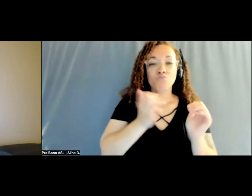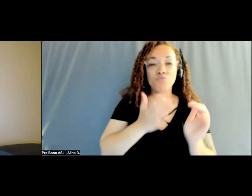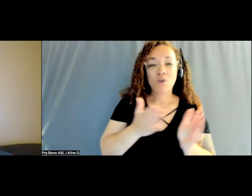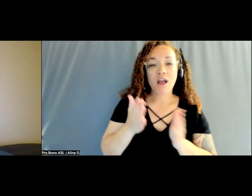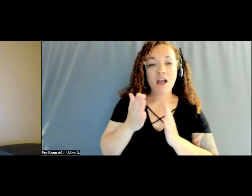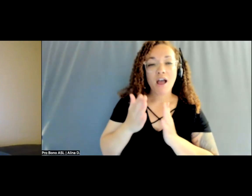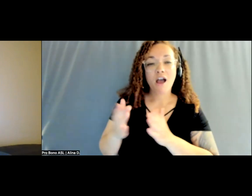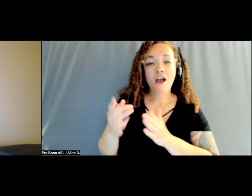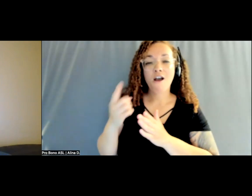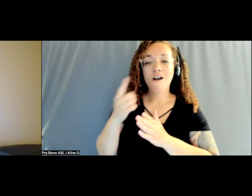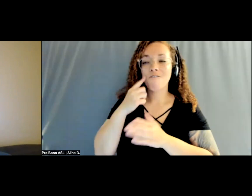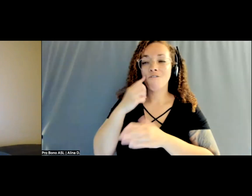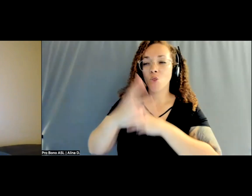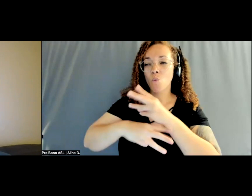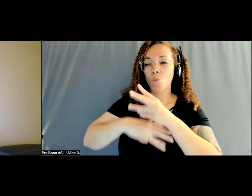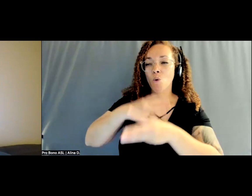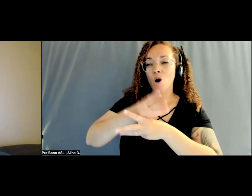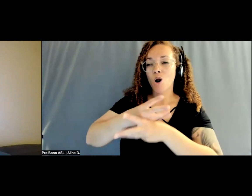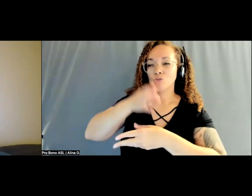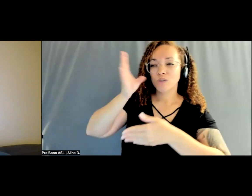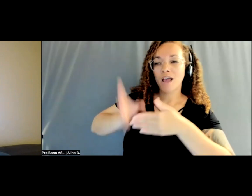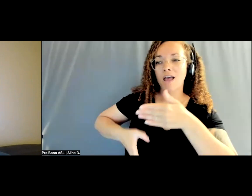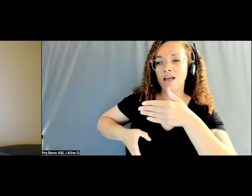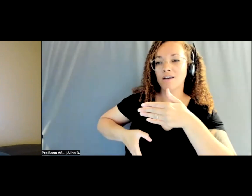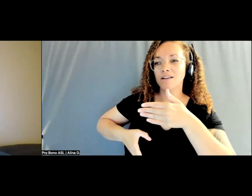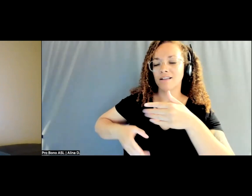this world held up by the gleaming bones of those who came before us.